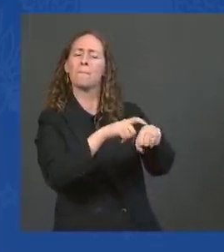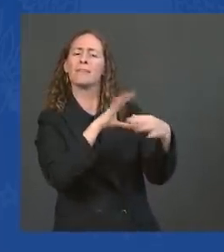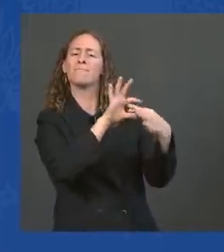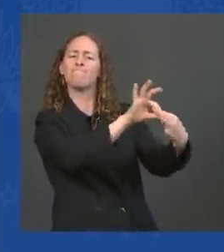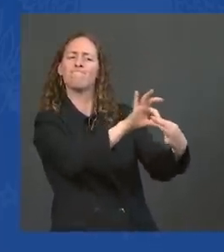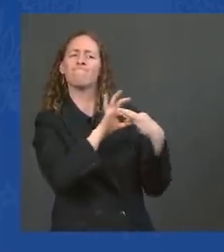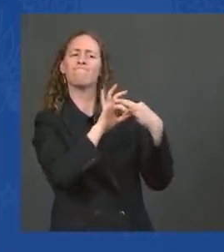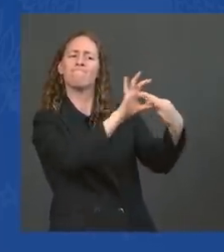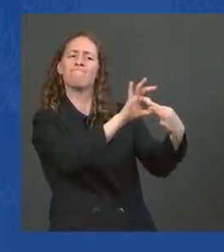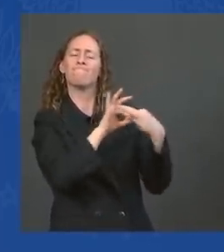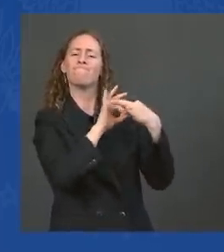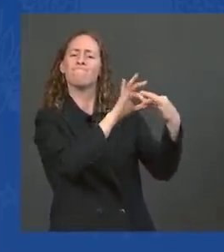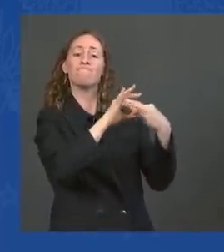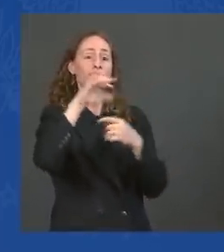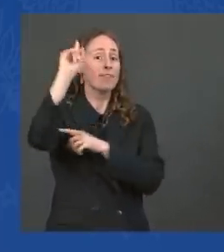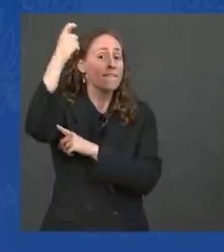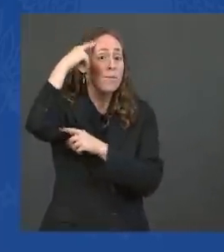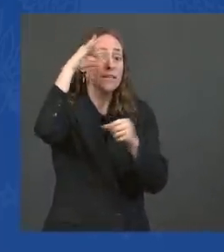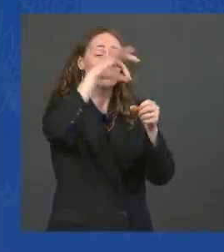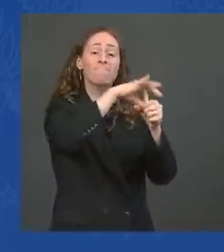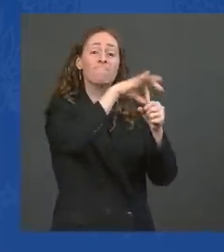and a natural partner in this enterprise.